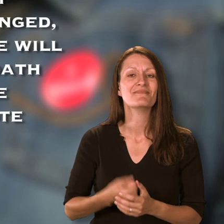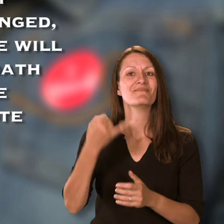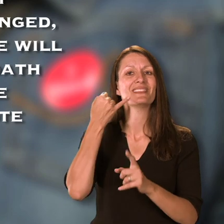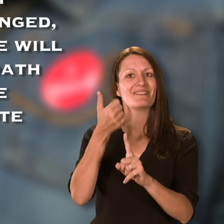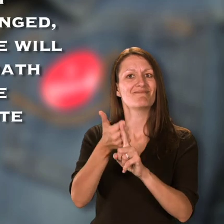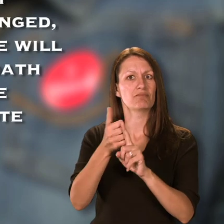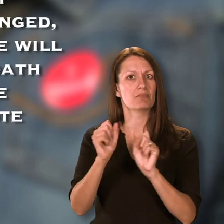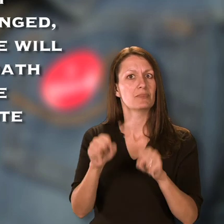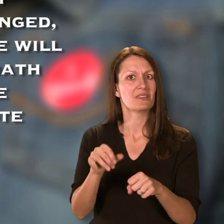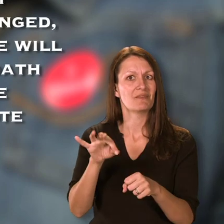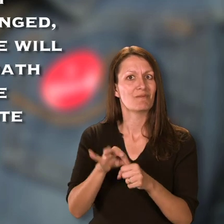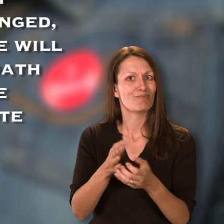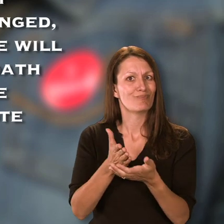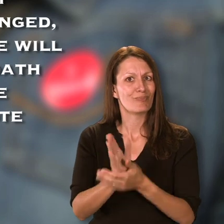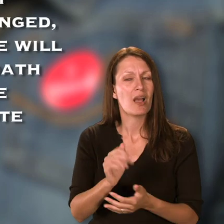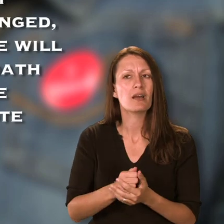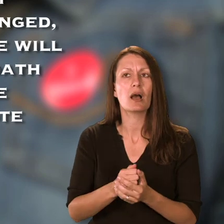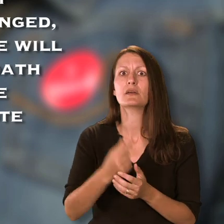If someone legally challenges your right to vote